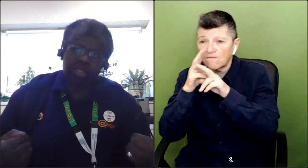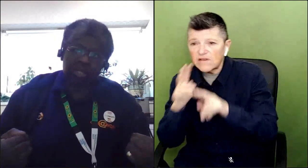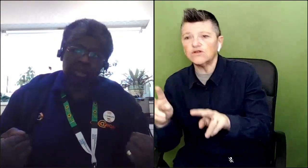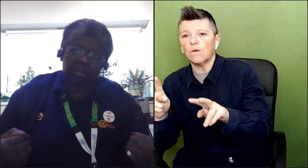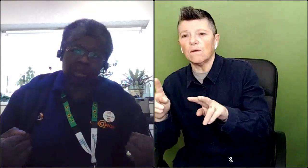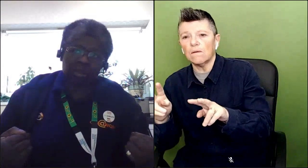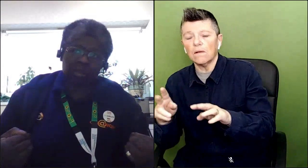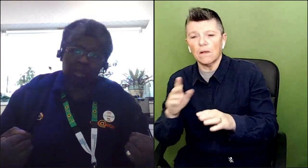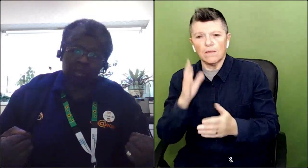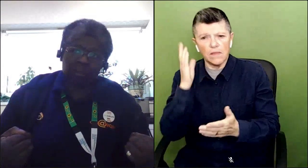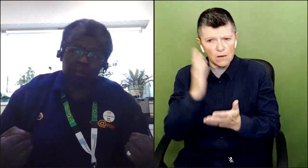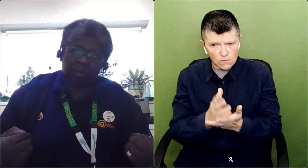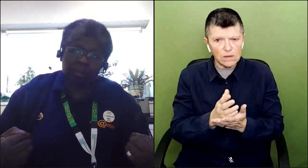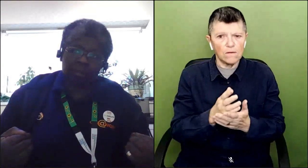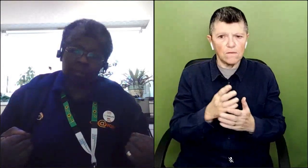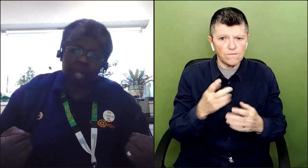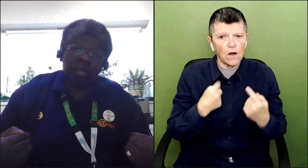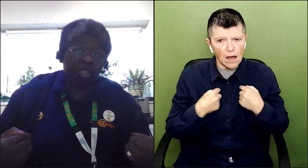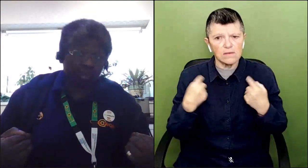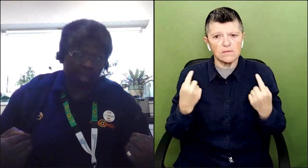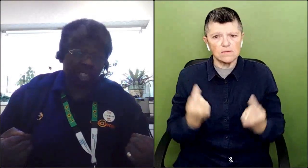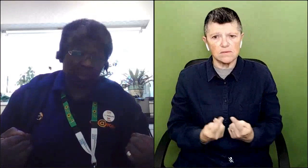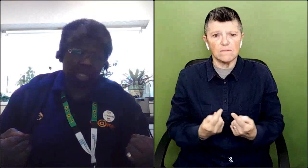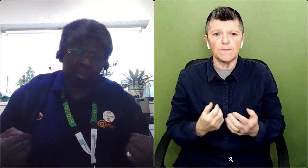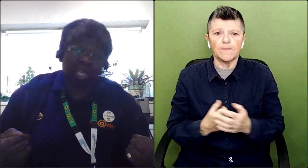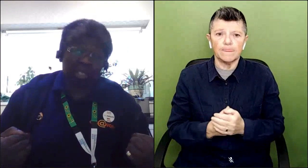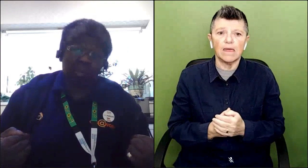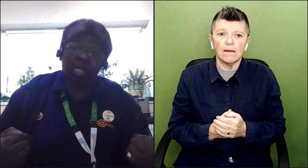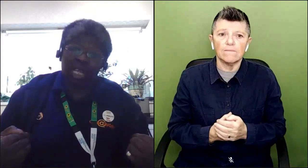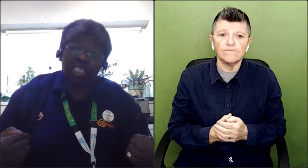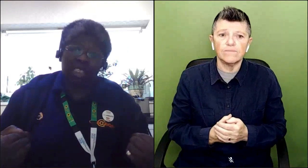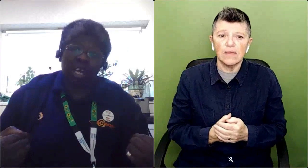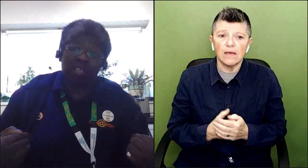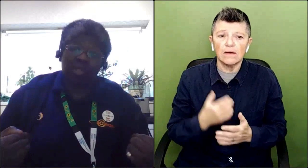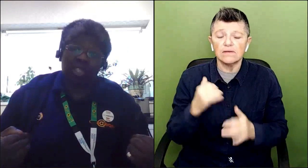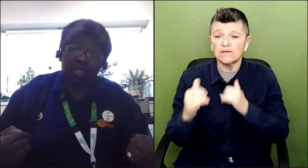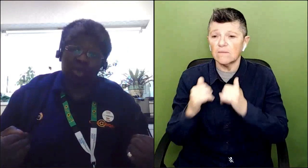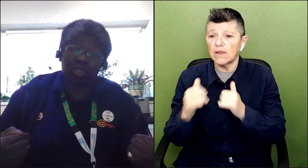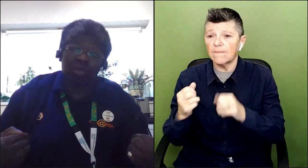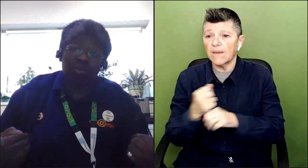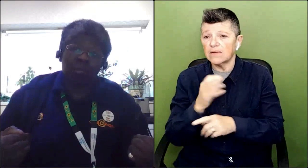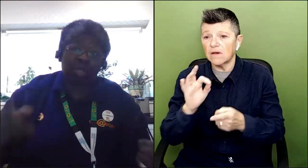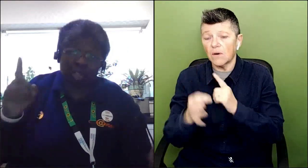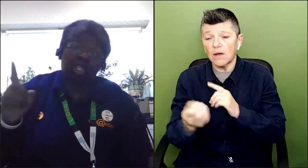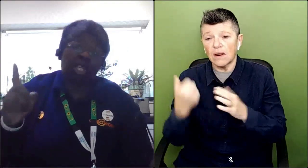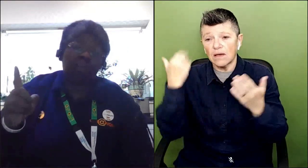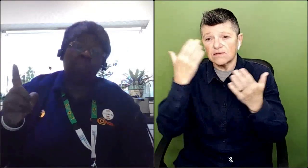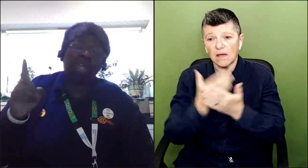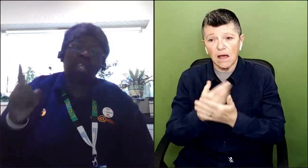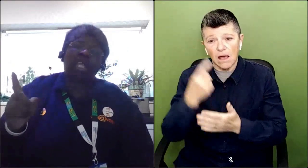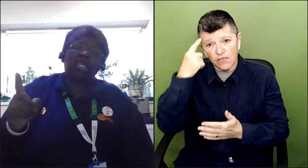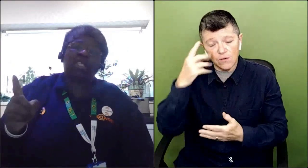to us, and somebody made the point last night which I thought sums up a lot of things that